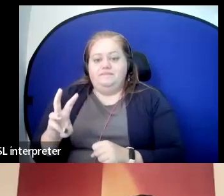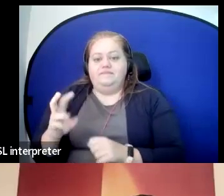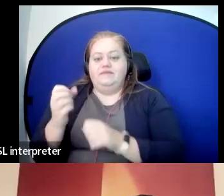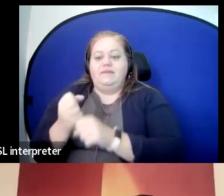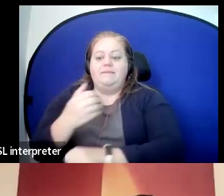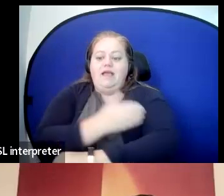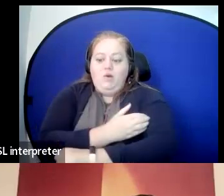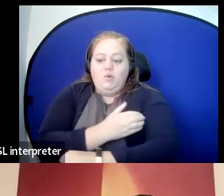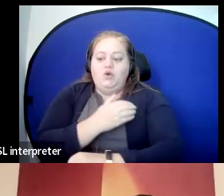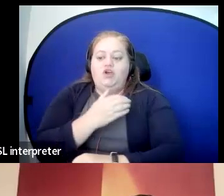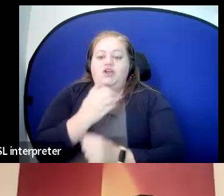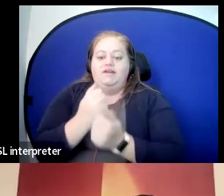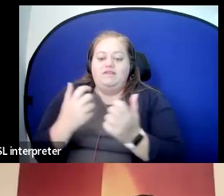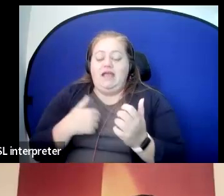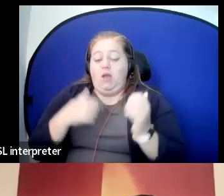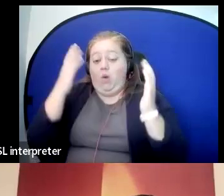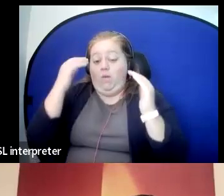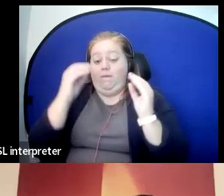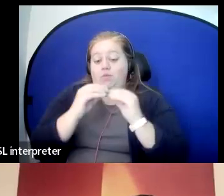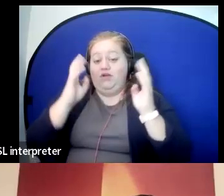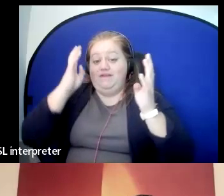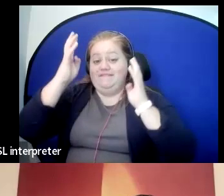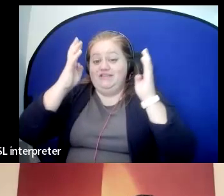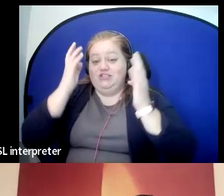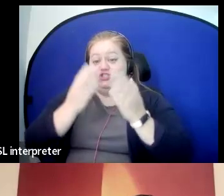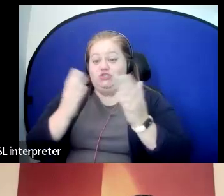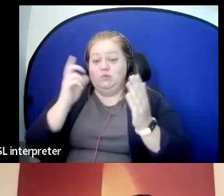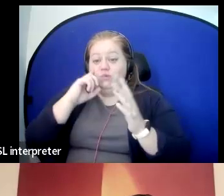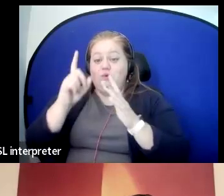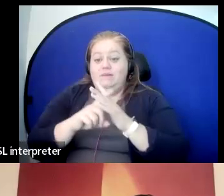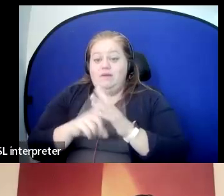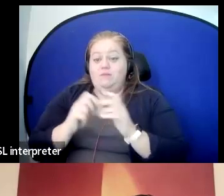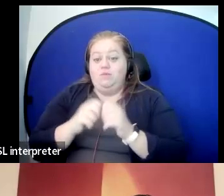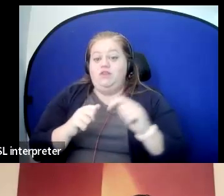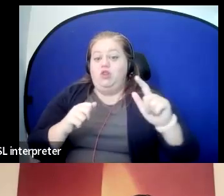and I hope for more innovation to have lower energy